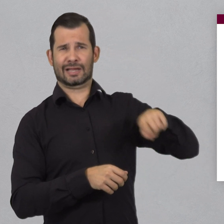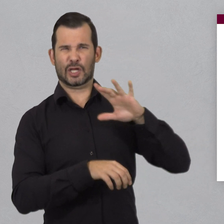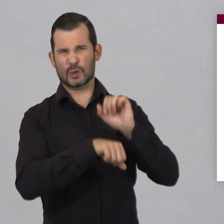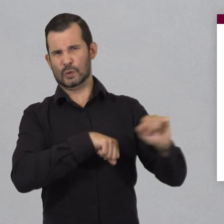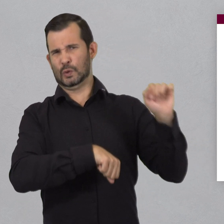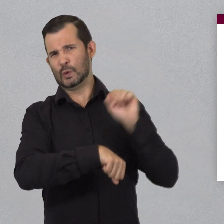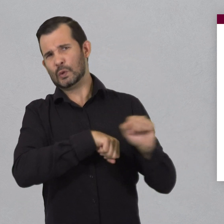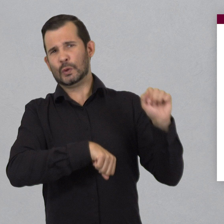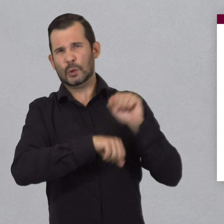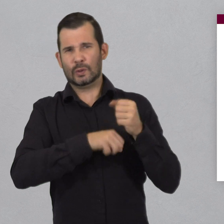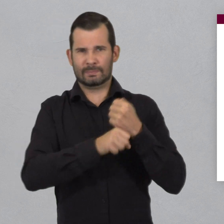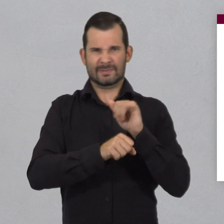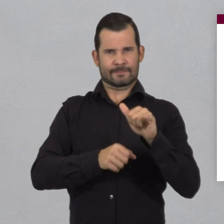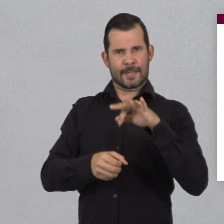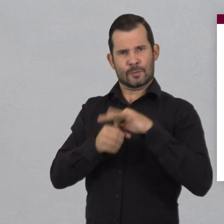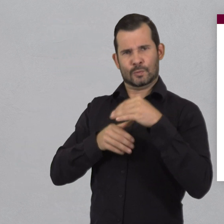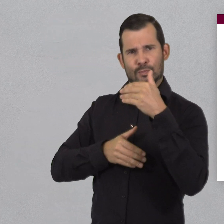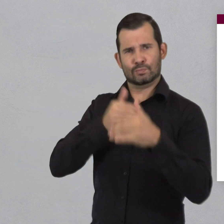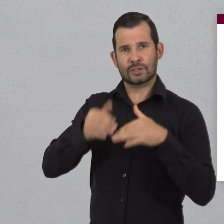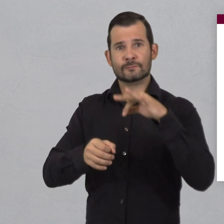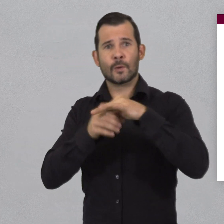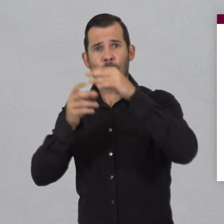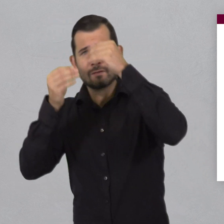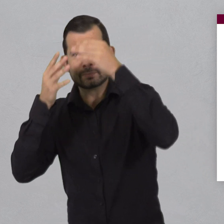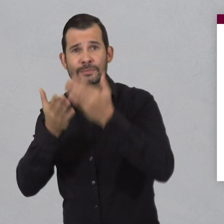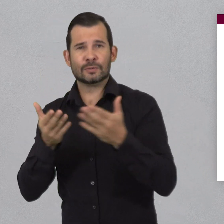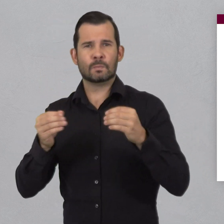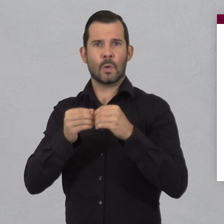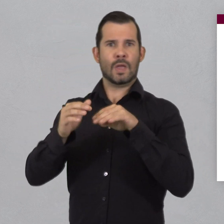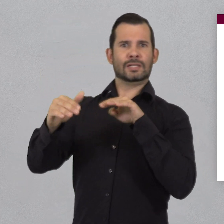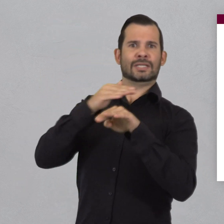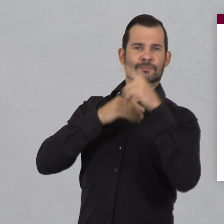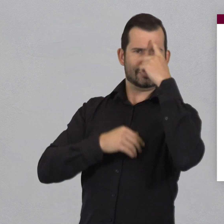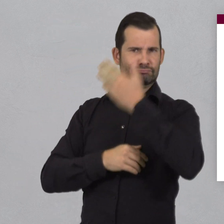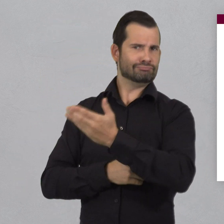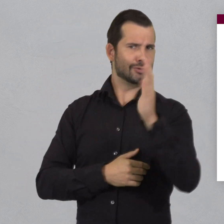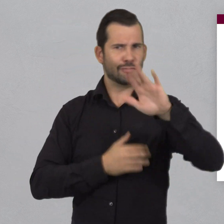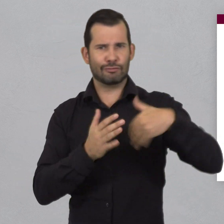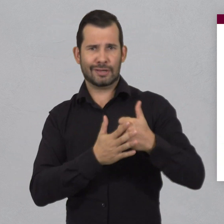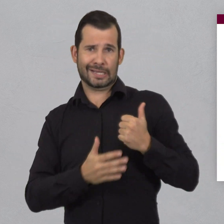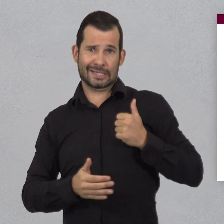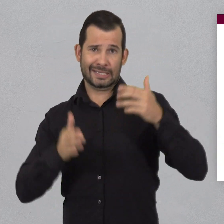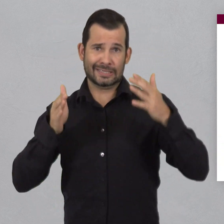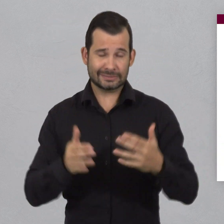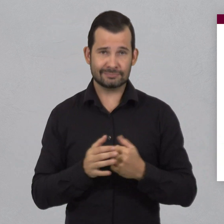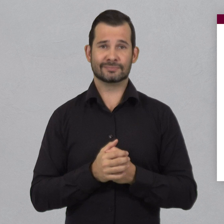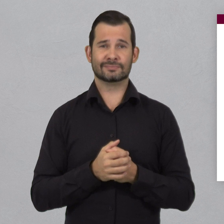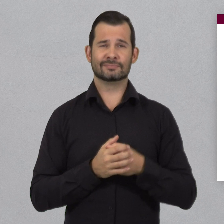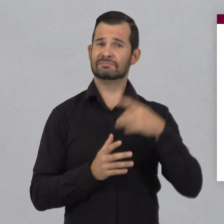working hard to make the electoral process and voter information materials more accessible to